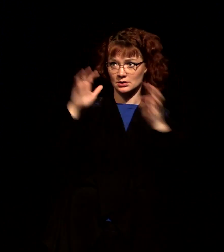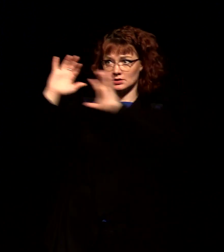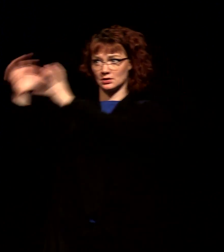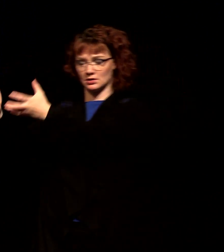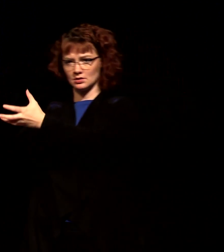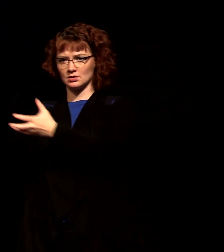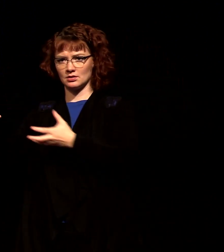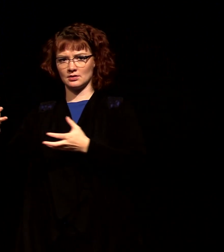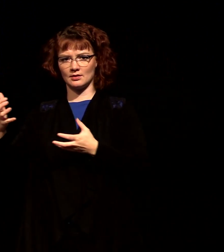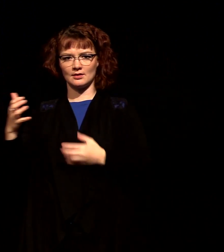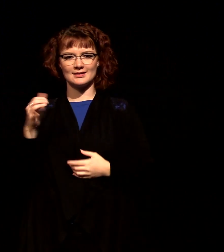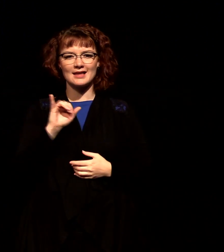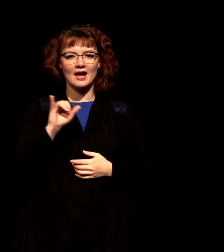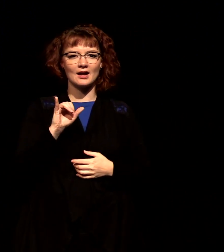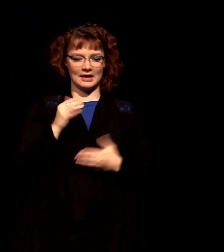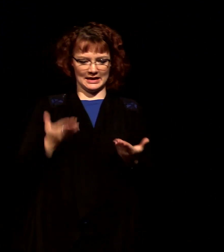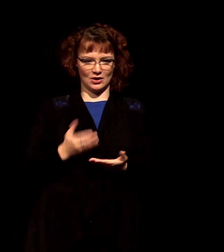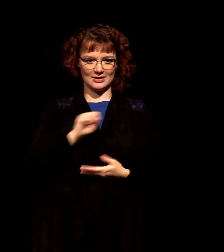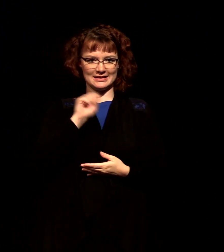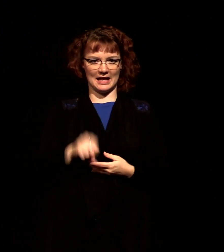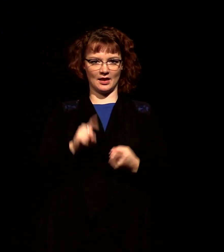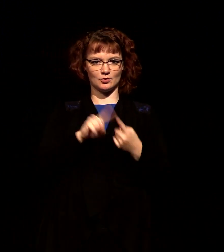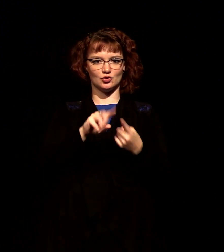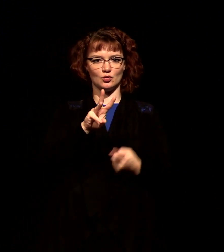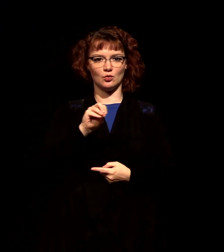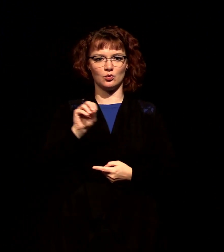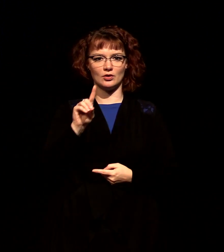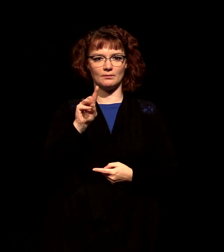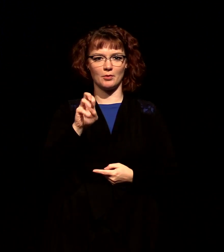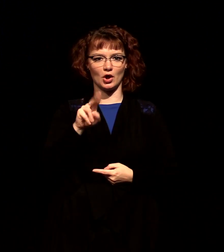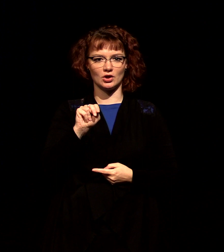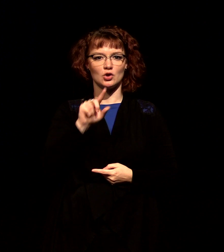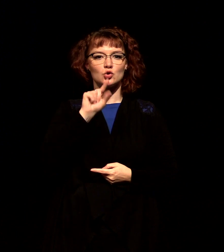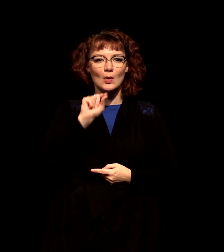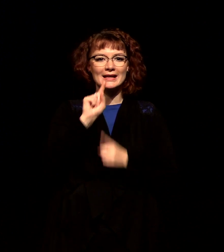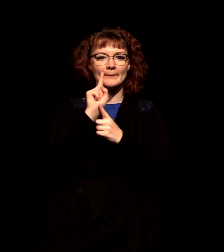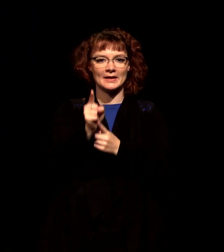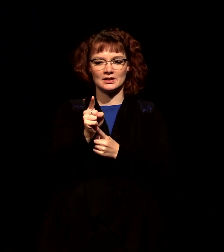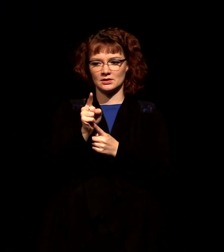Woodburn. And that was when we reminded ourselves that God saw